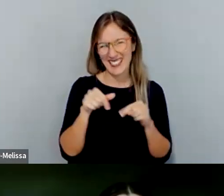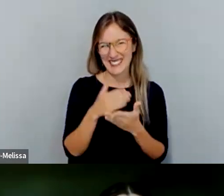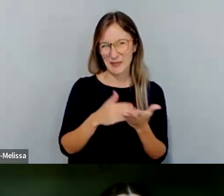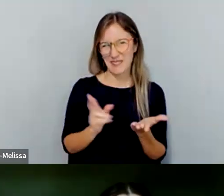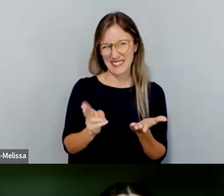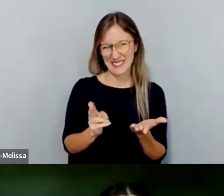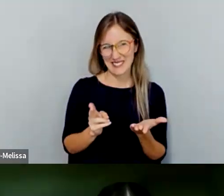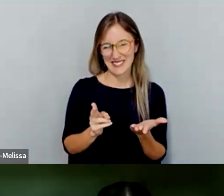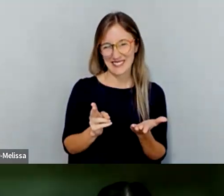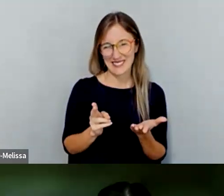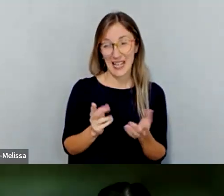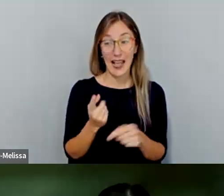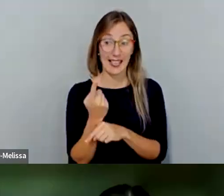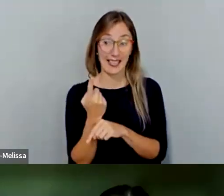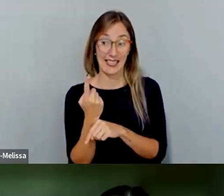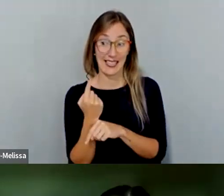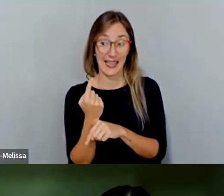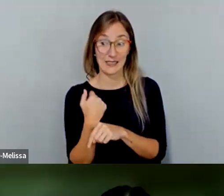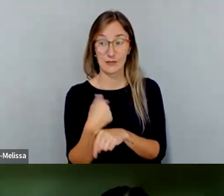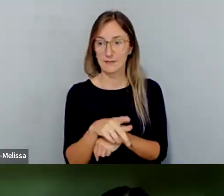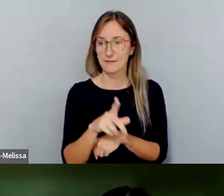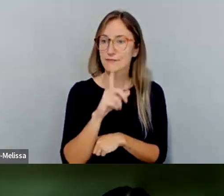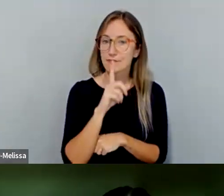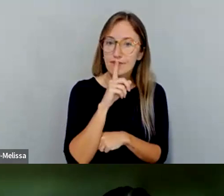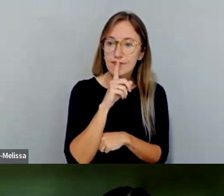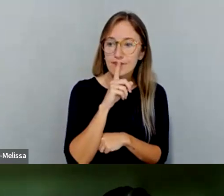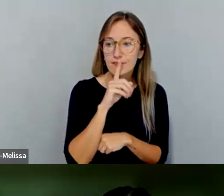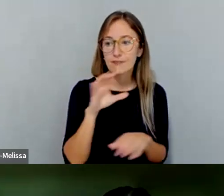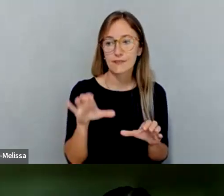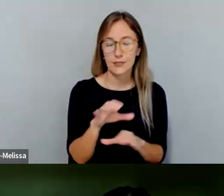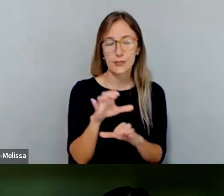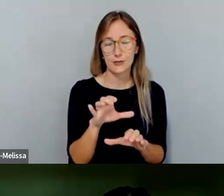background that it's really a pleasure to get to finally meet all of you